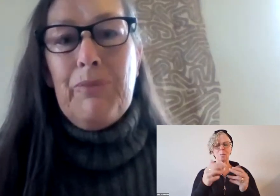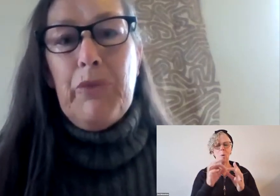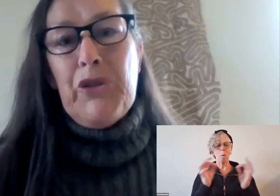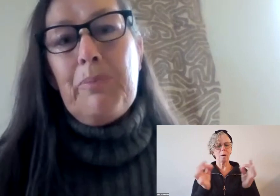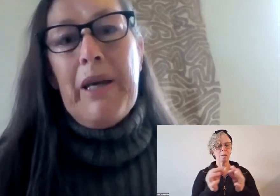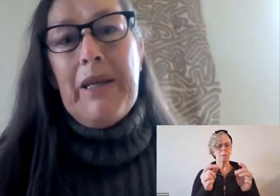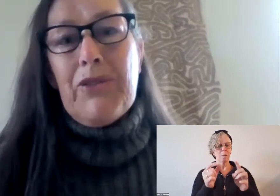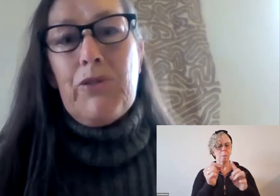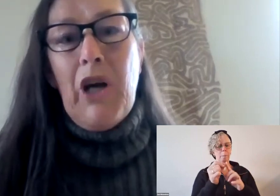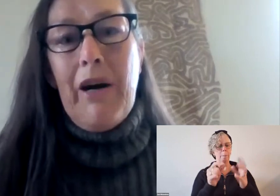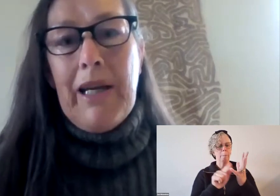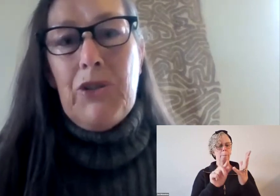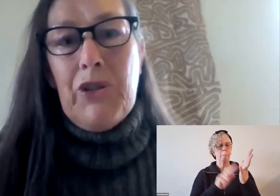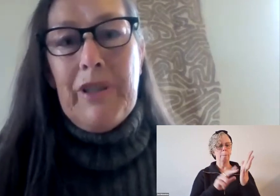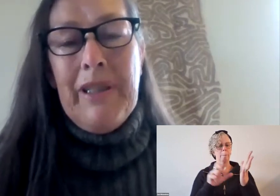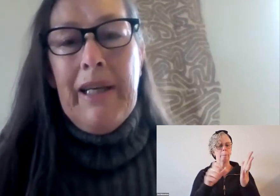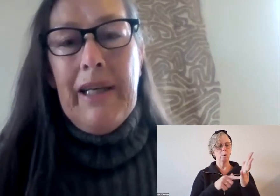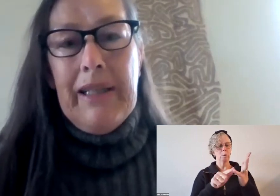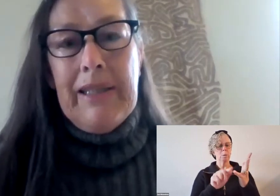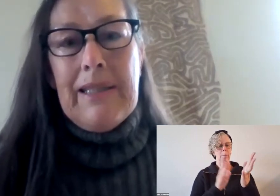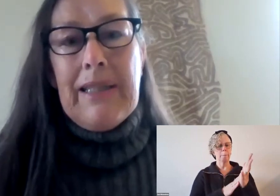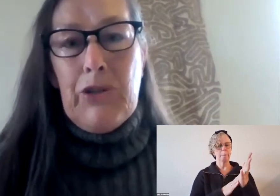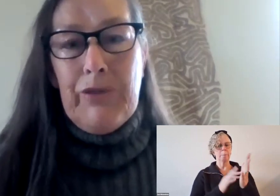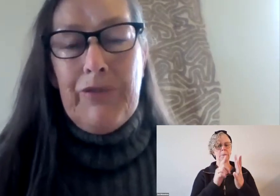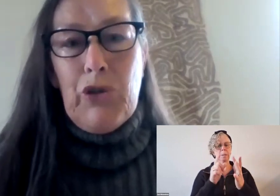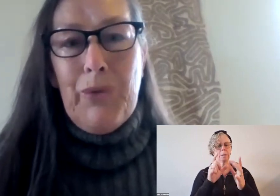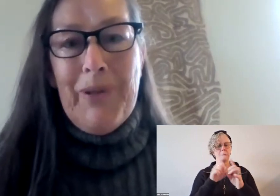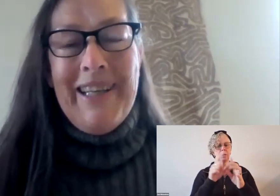which is based on Jarrah country in central Victoria.